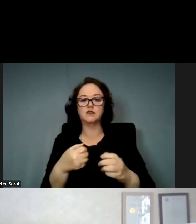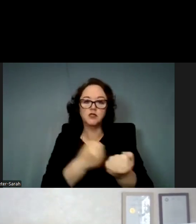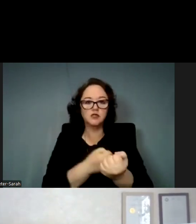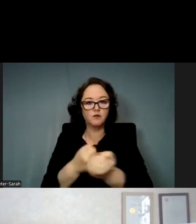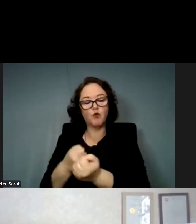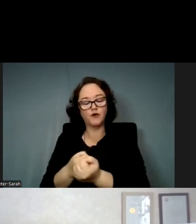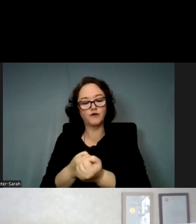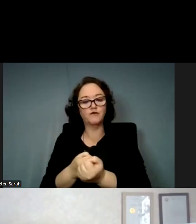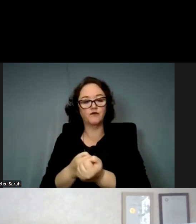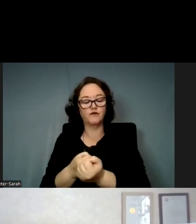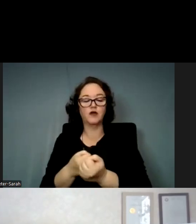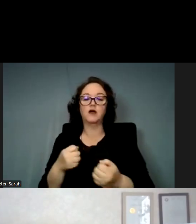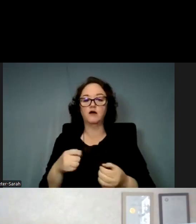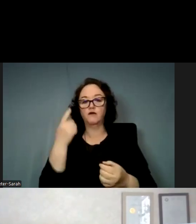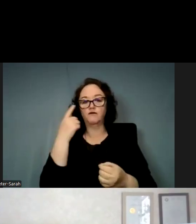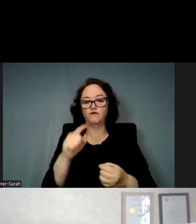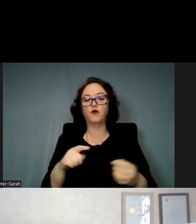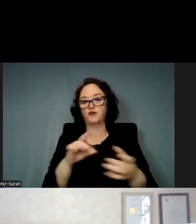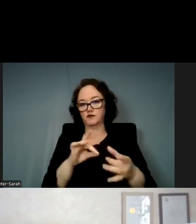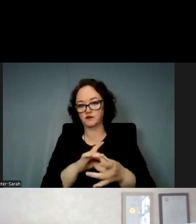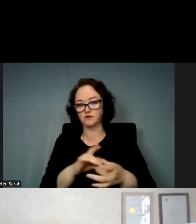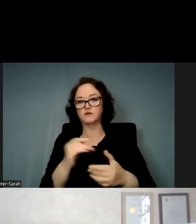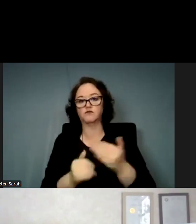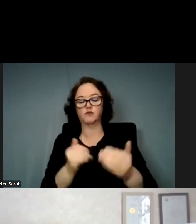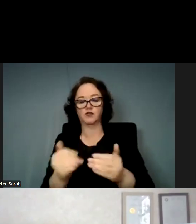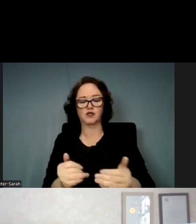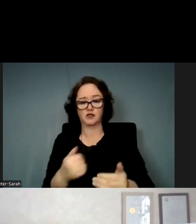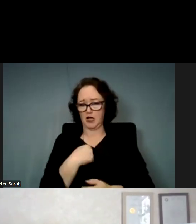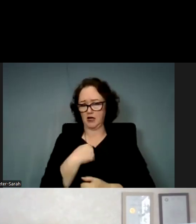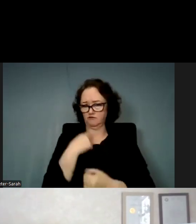commenting process. And I'm wondering if anyone here knows